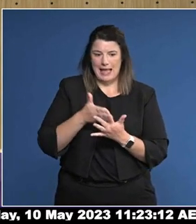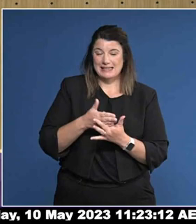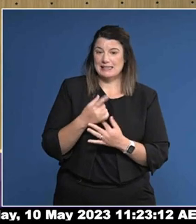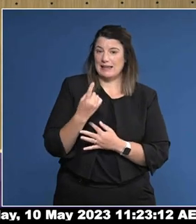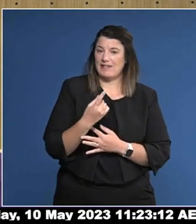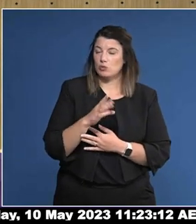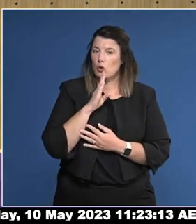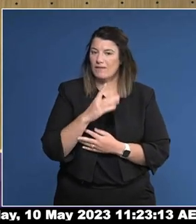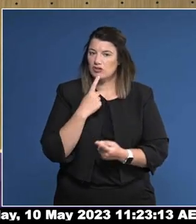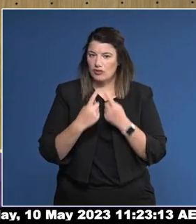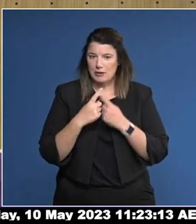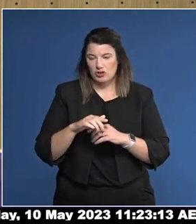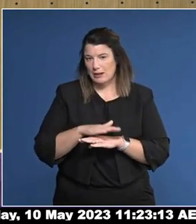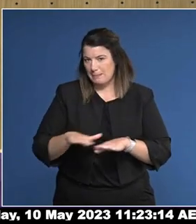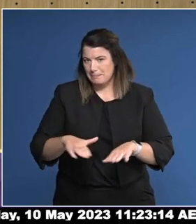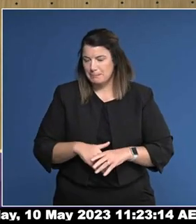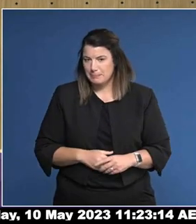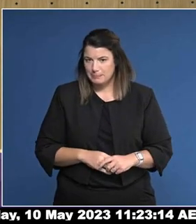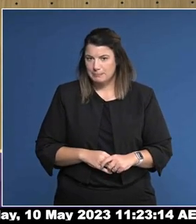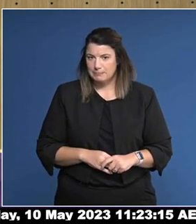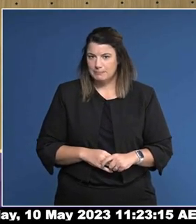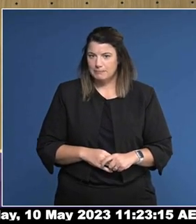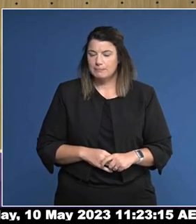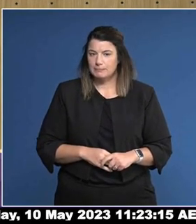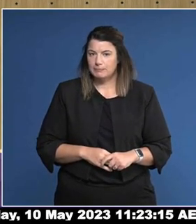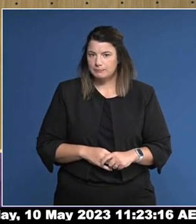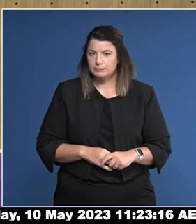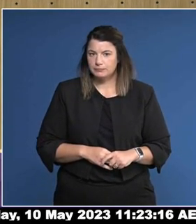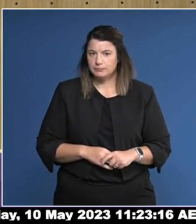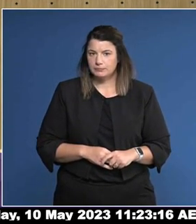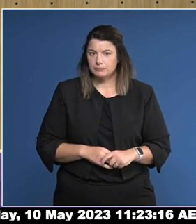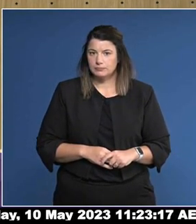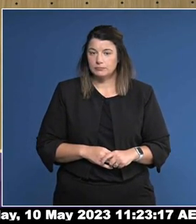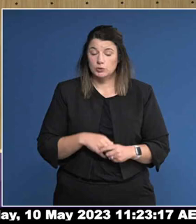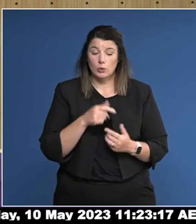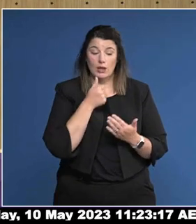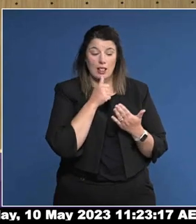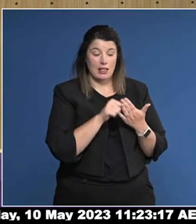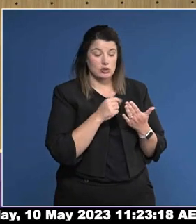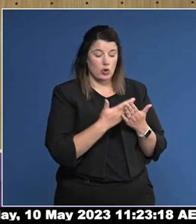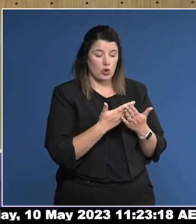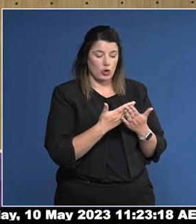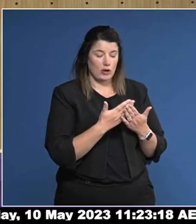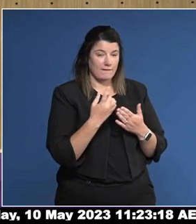What you're referring to is that following that letter on, I think, 1 July of